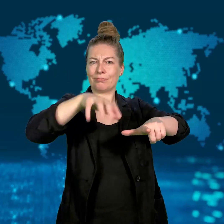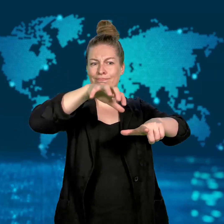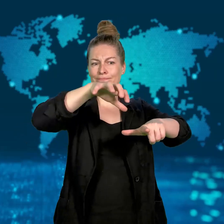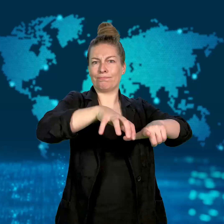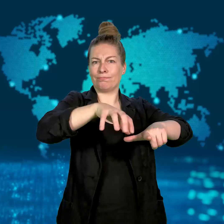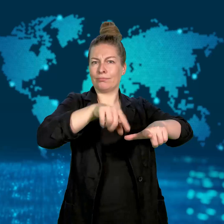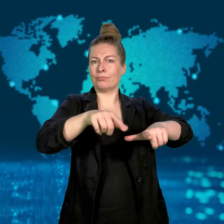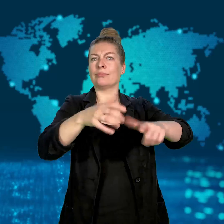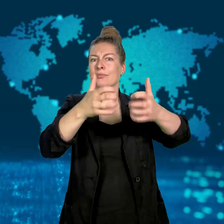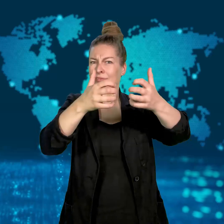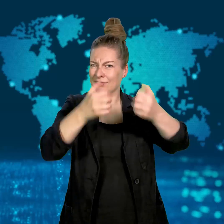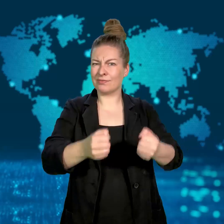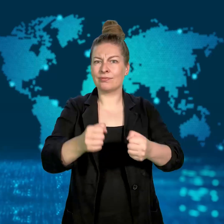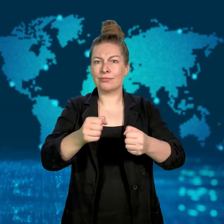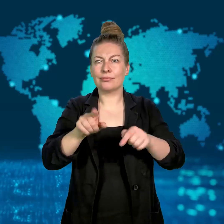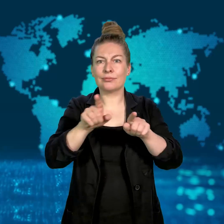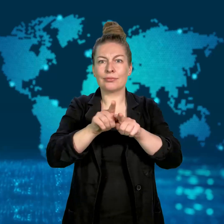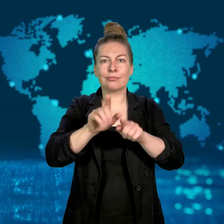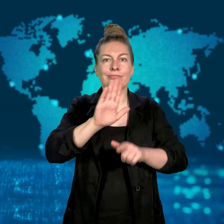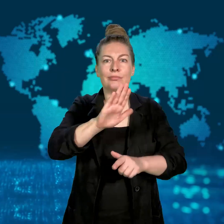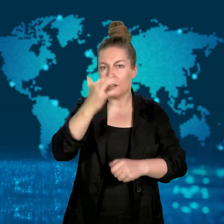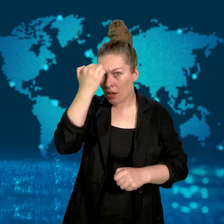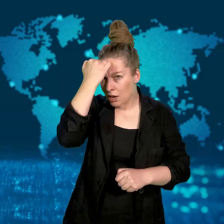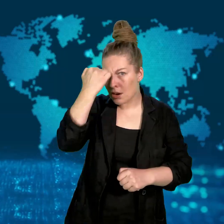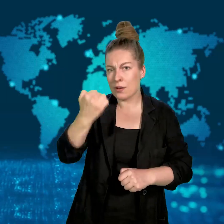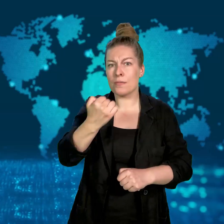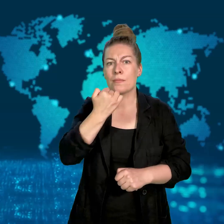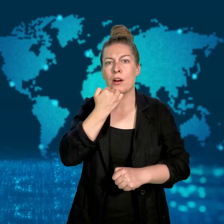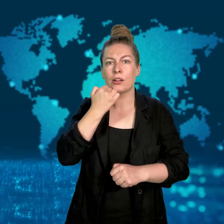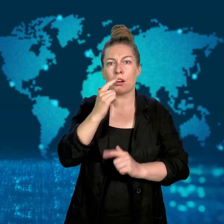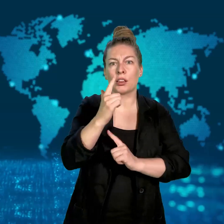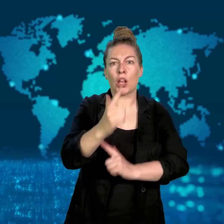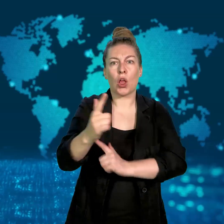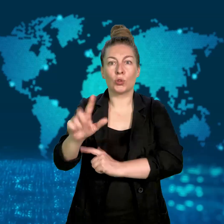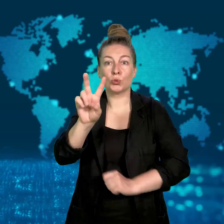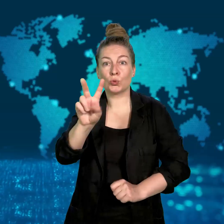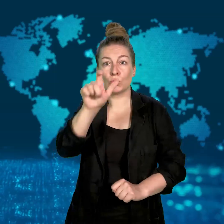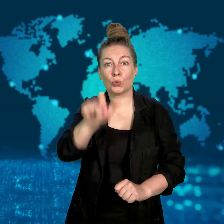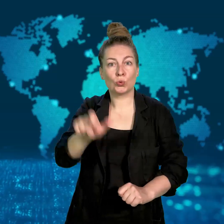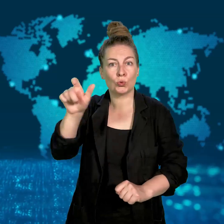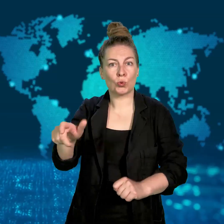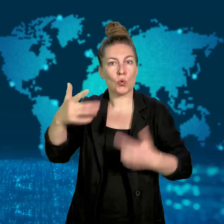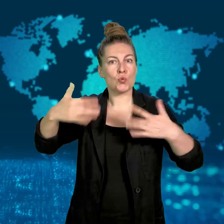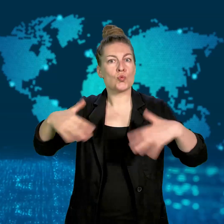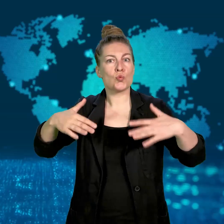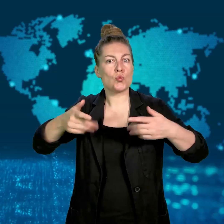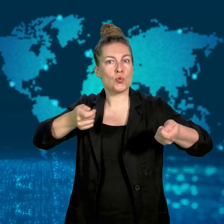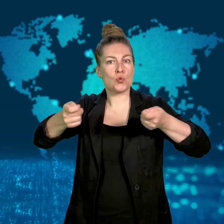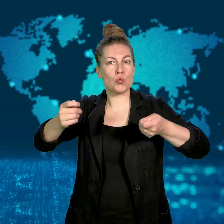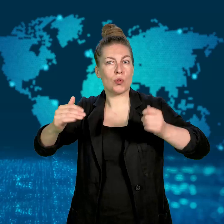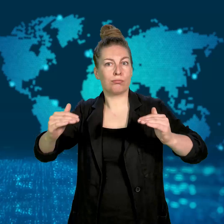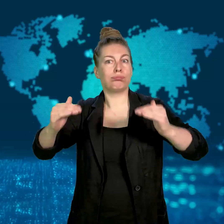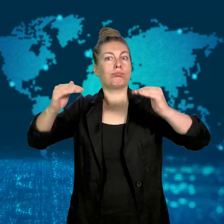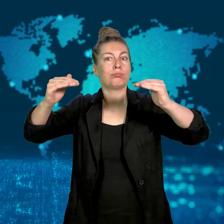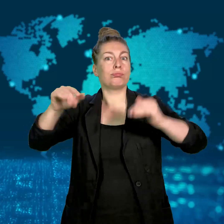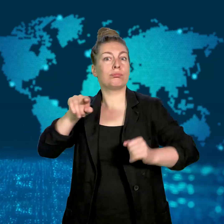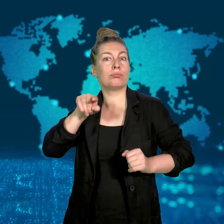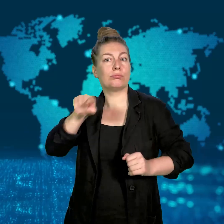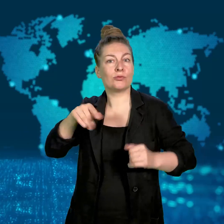a compound housing two senior Hamas terrorists,